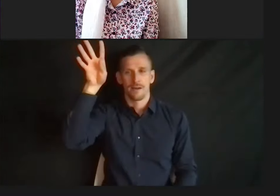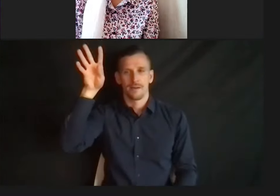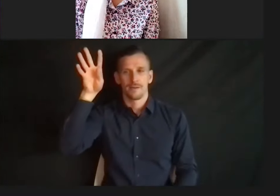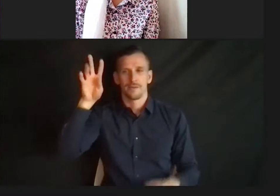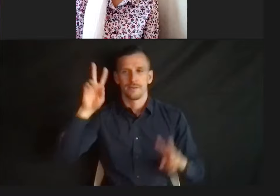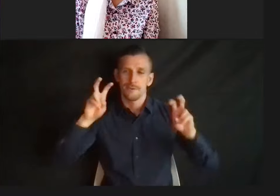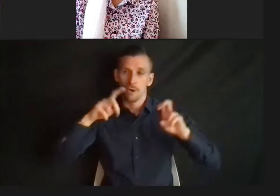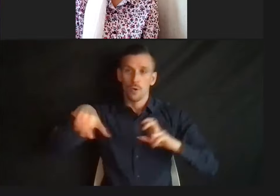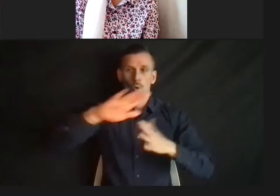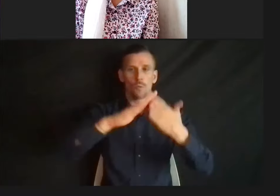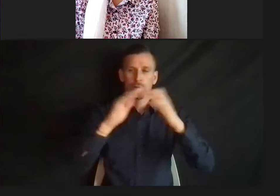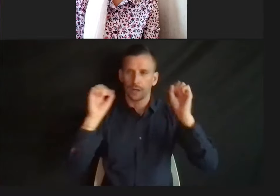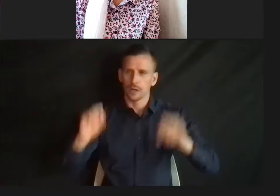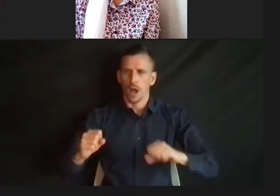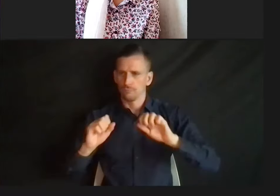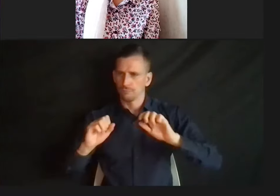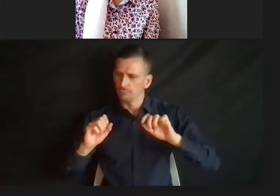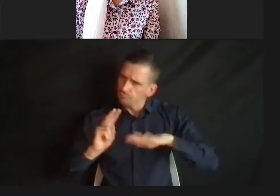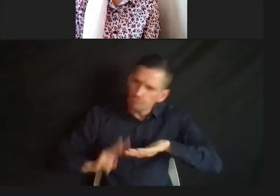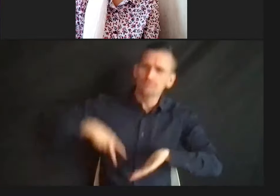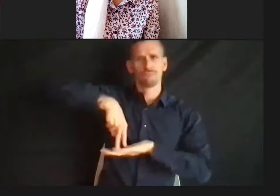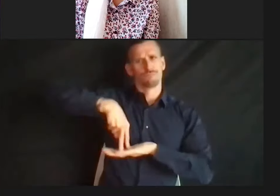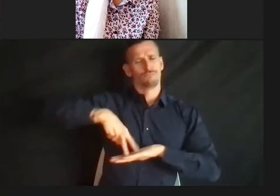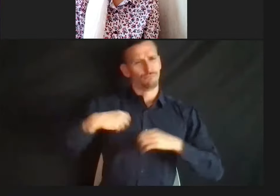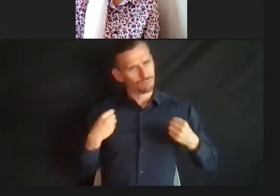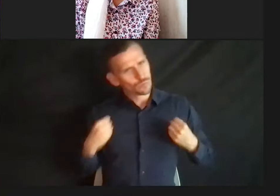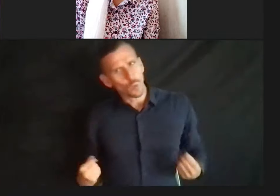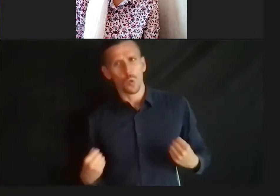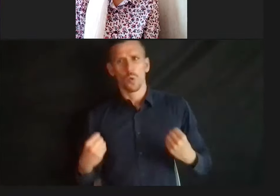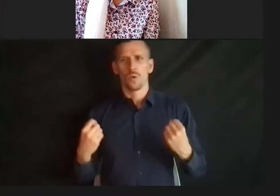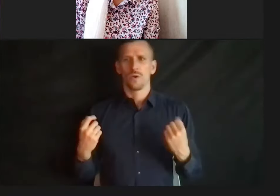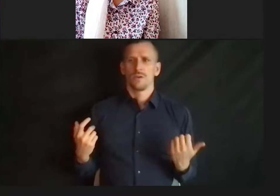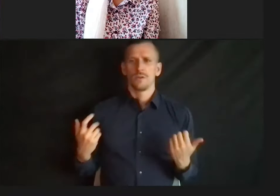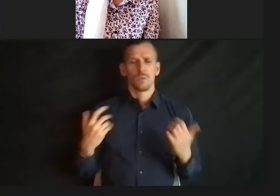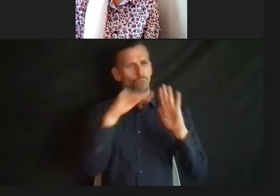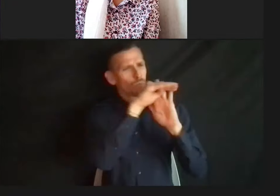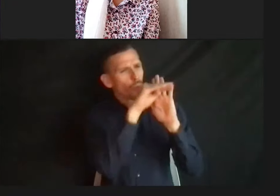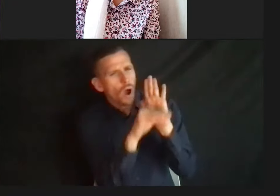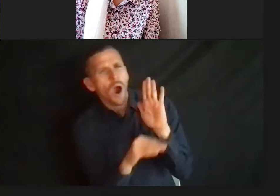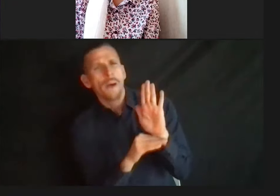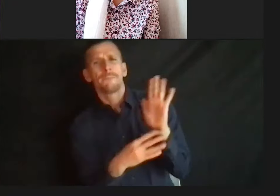come up with a plan, what do they need to do? Building on what we've heard, local knowledge,